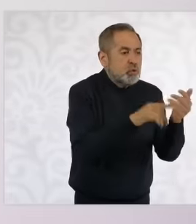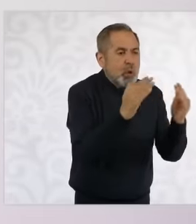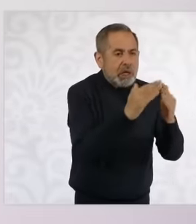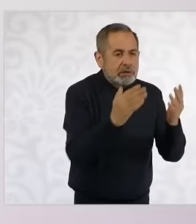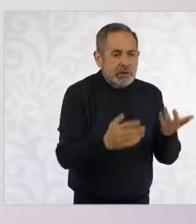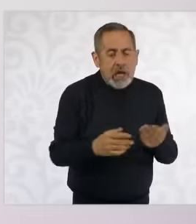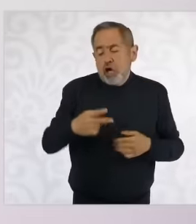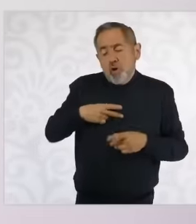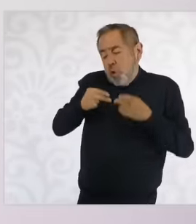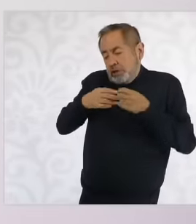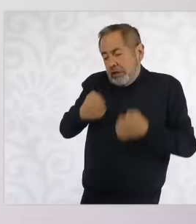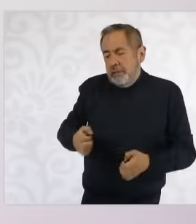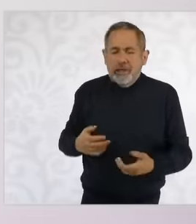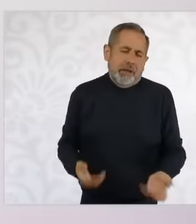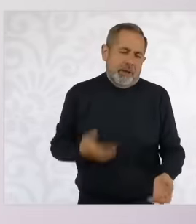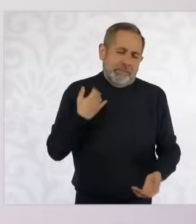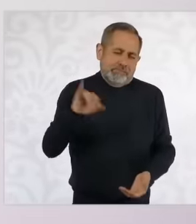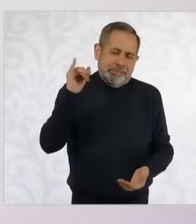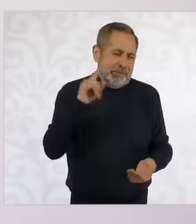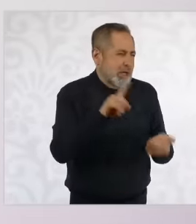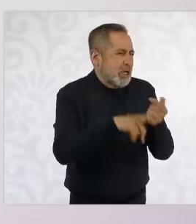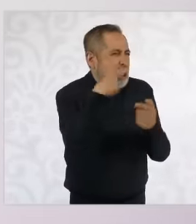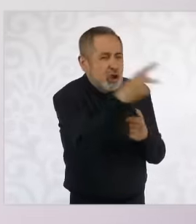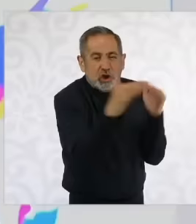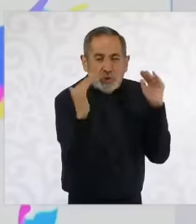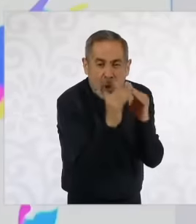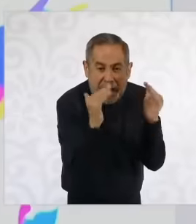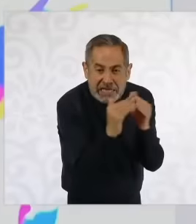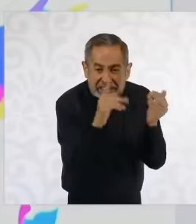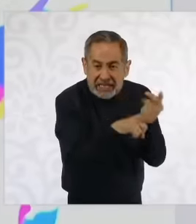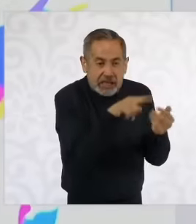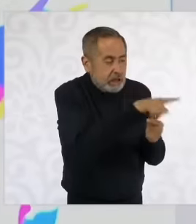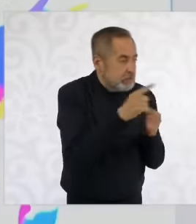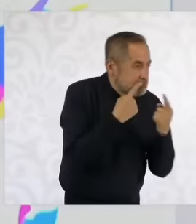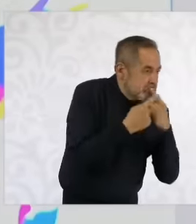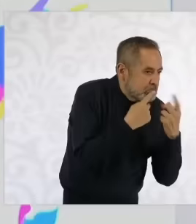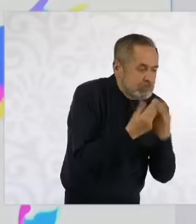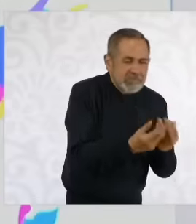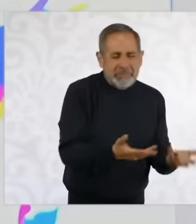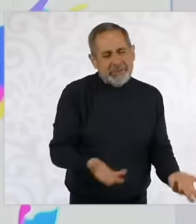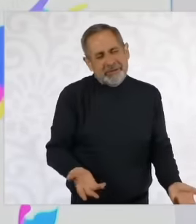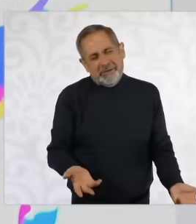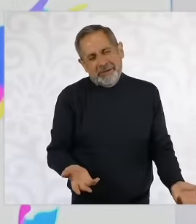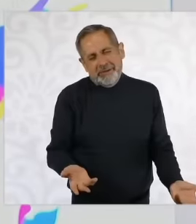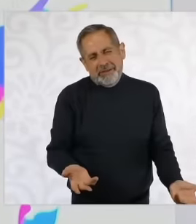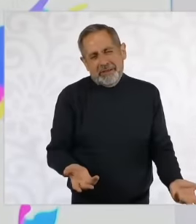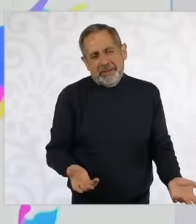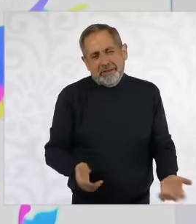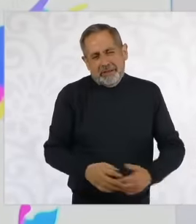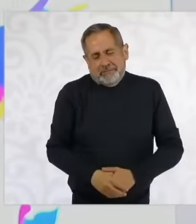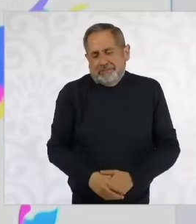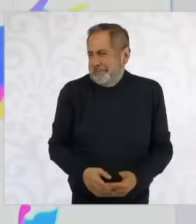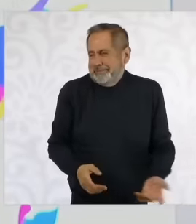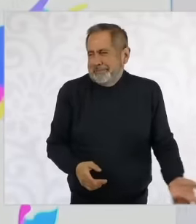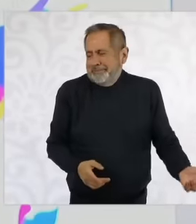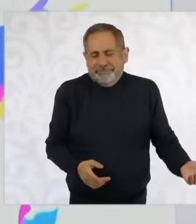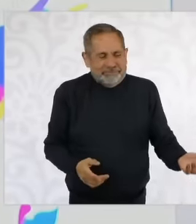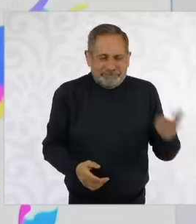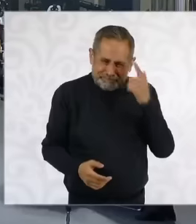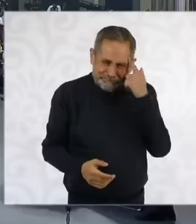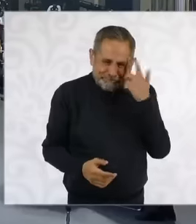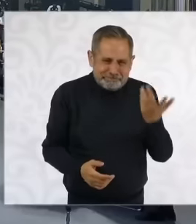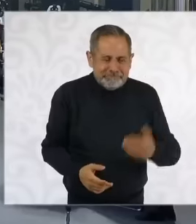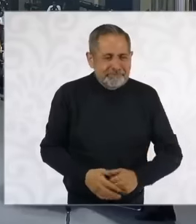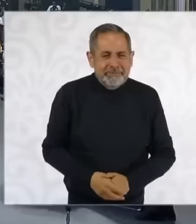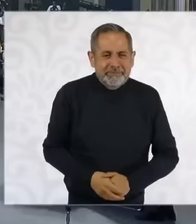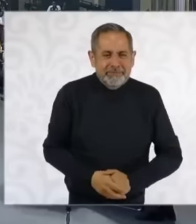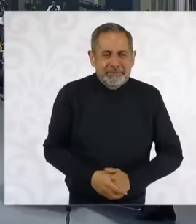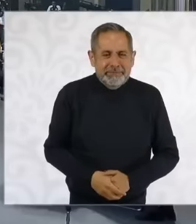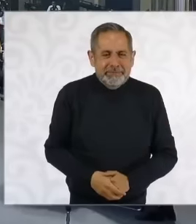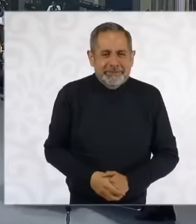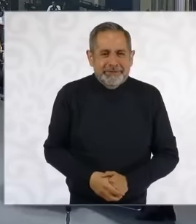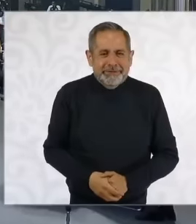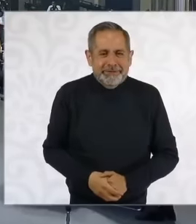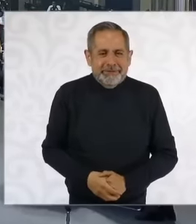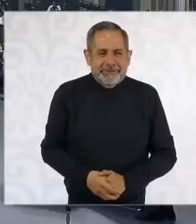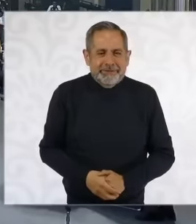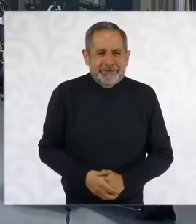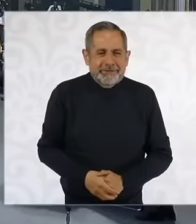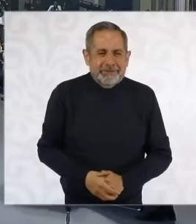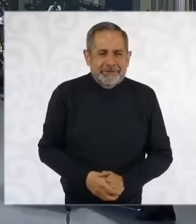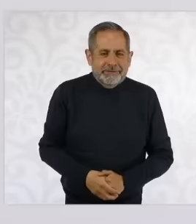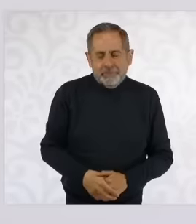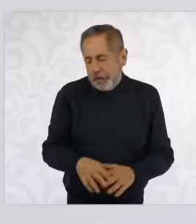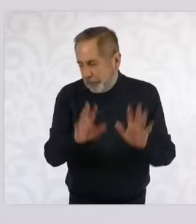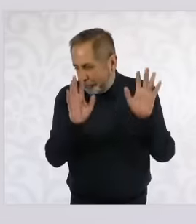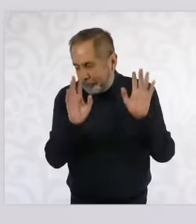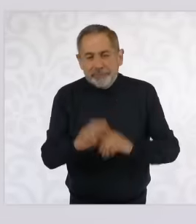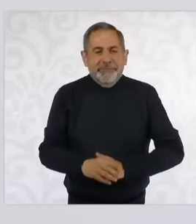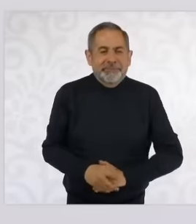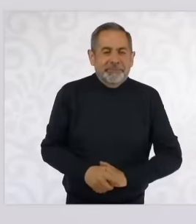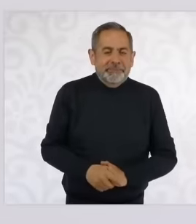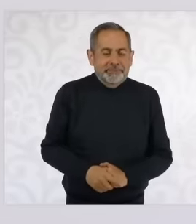house well this